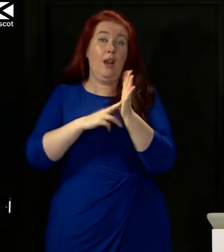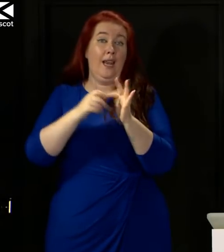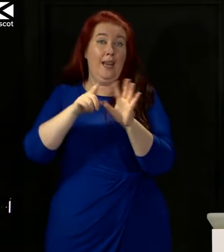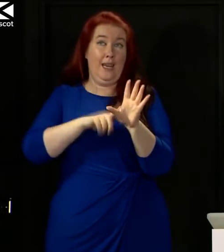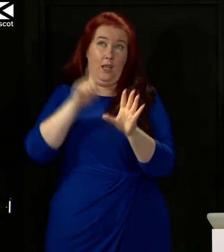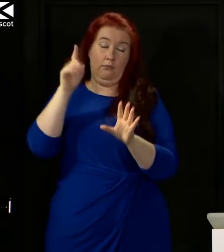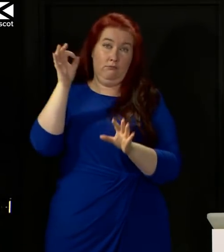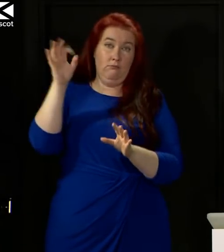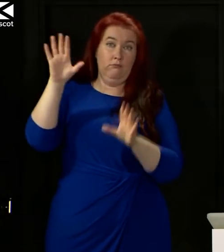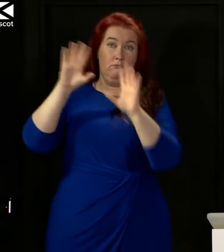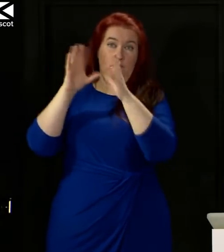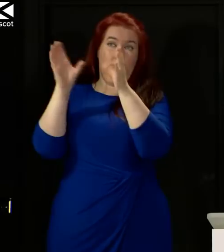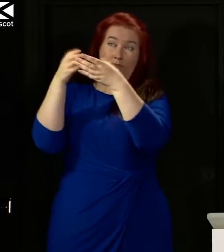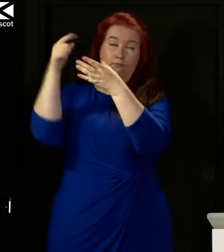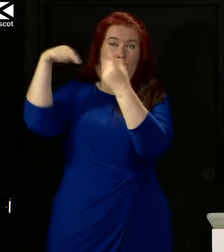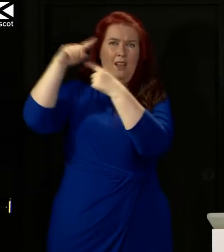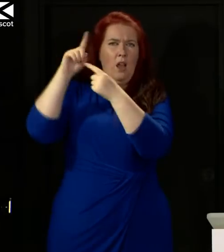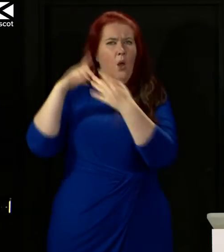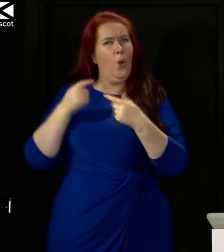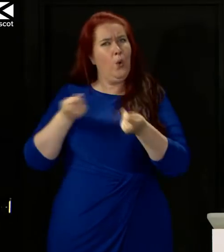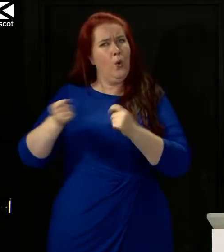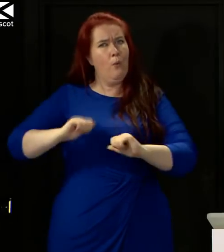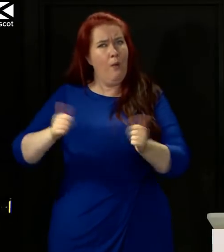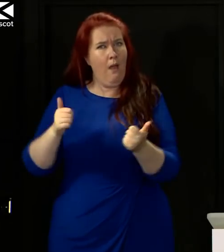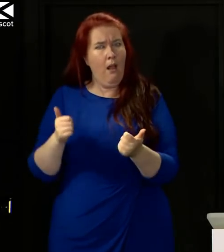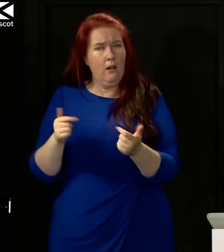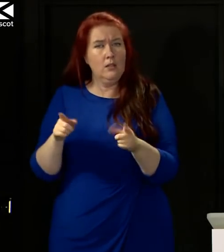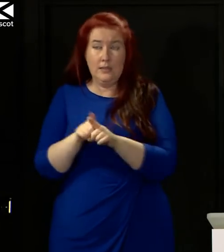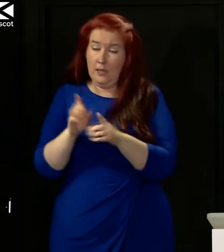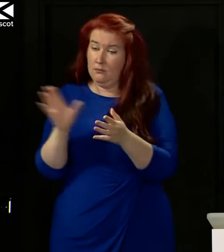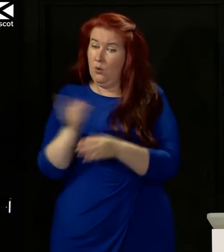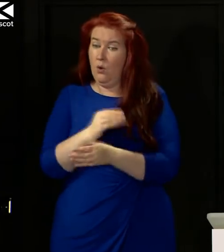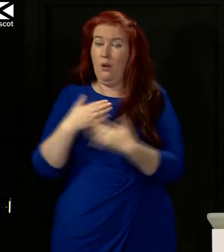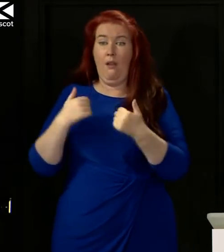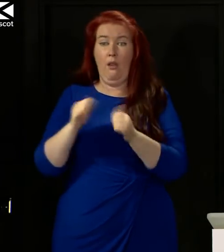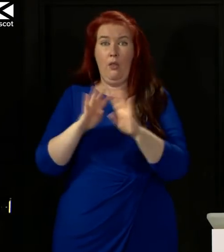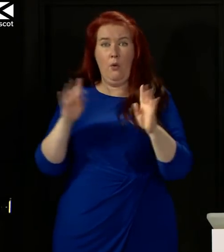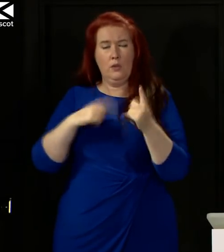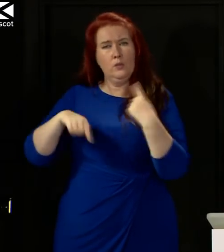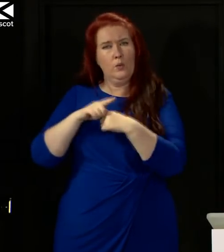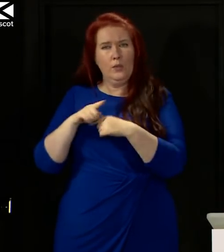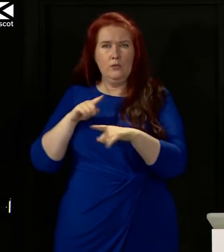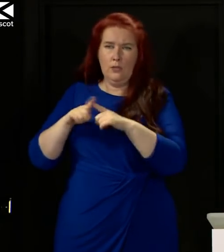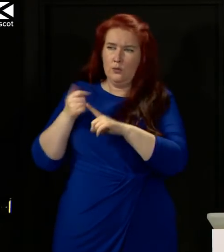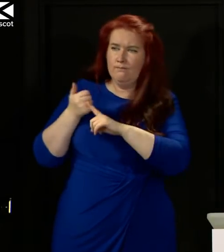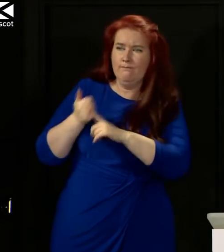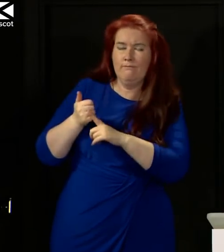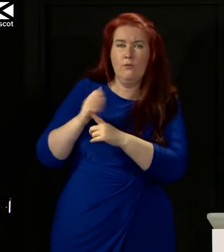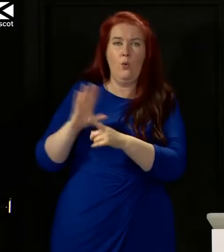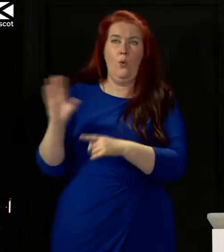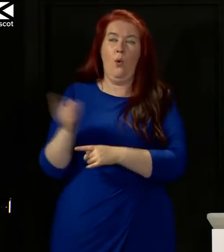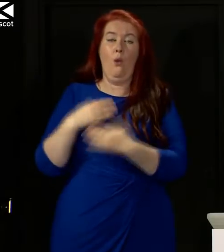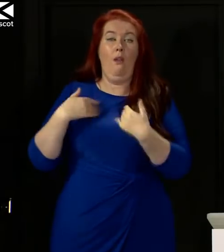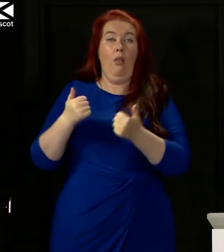the crisis, as all health boards have. But we continue to work closely with all health boards to make sure they have the support in place and the right measures in place to